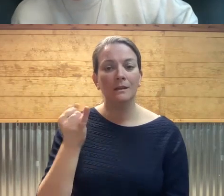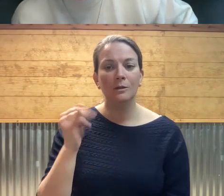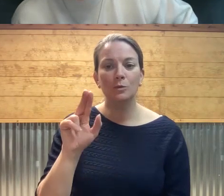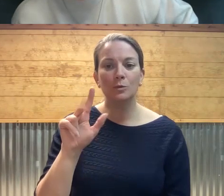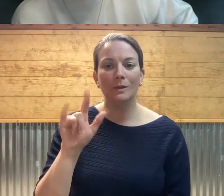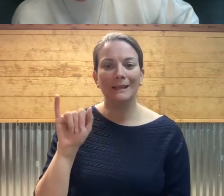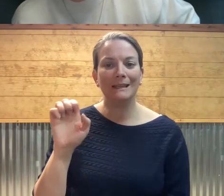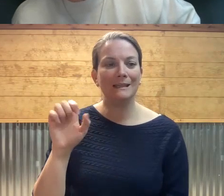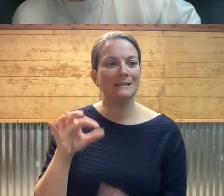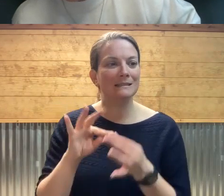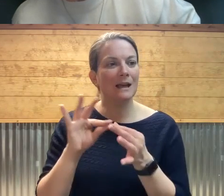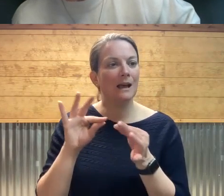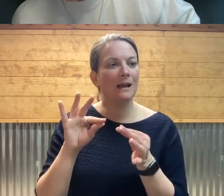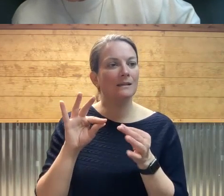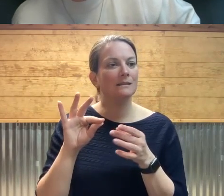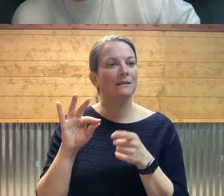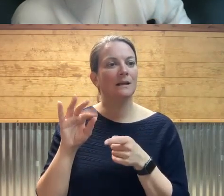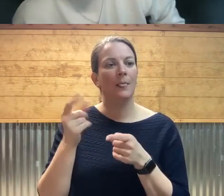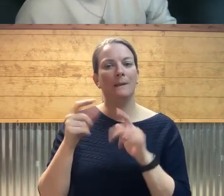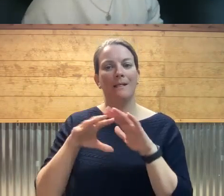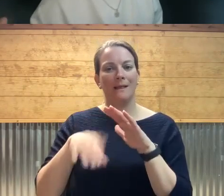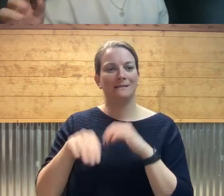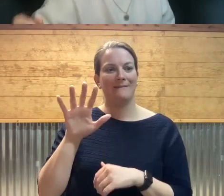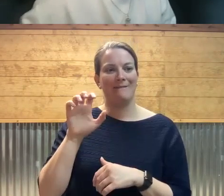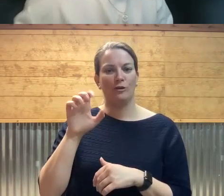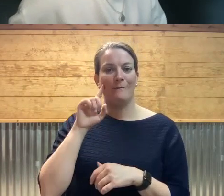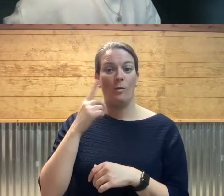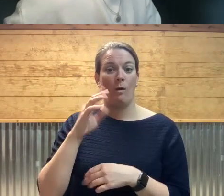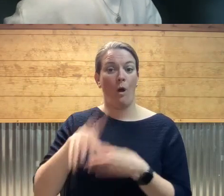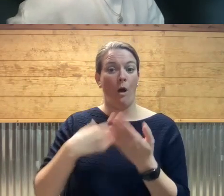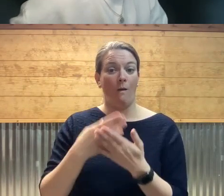There's a little less than 500 for all 4 years and way high.